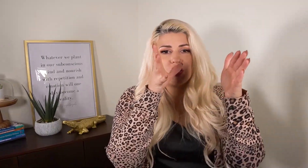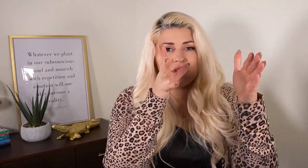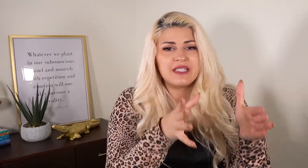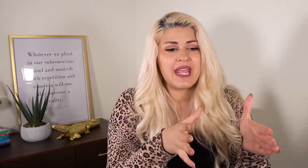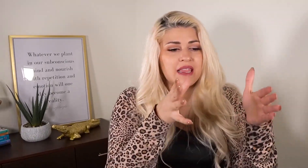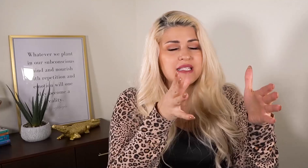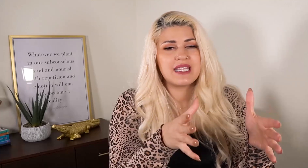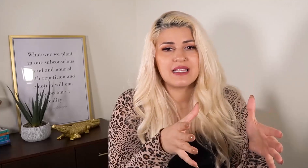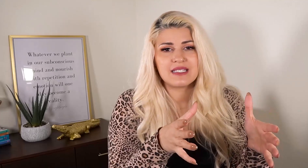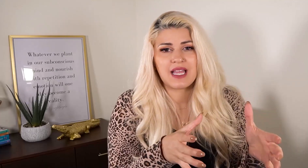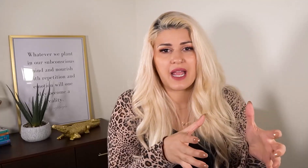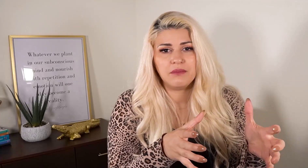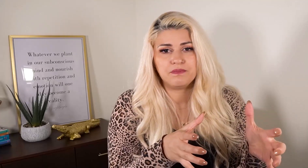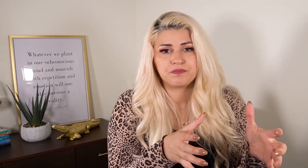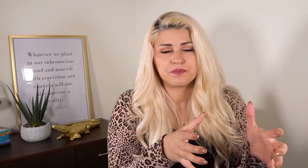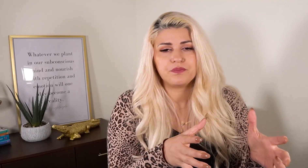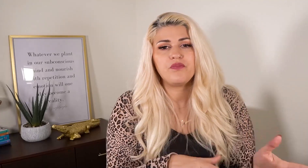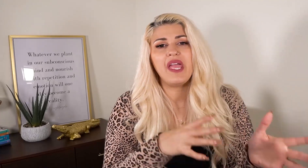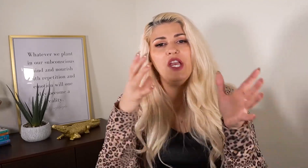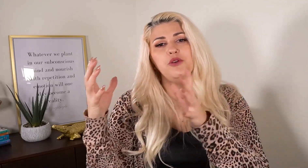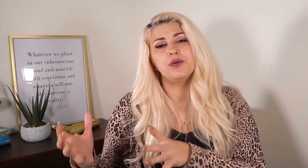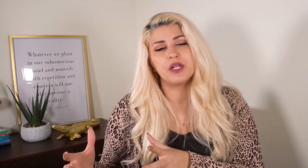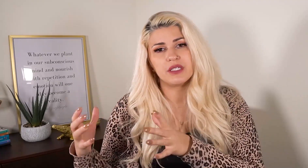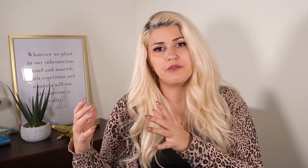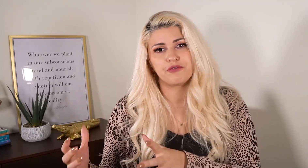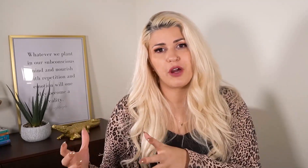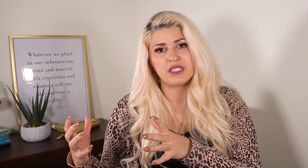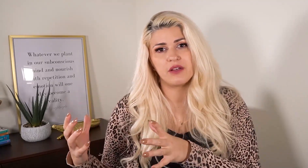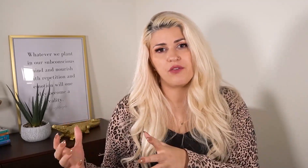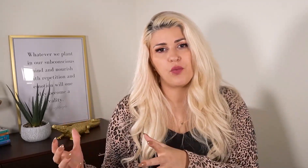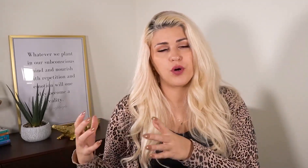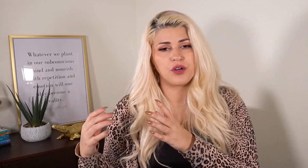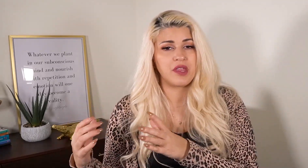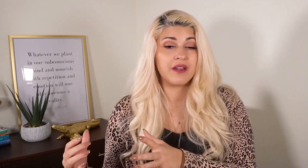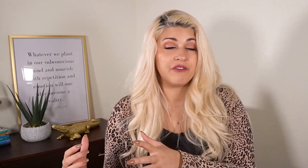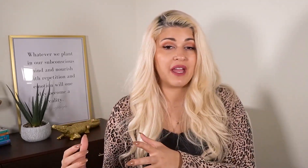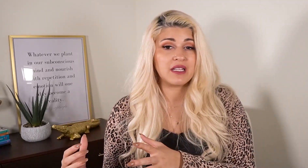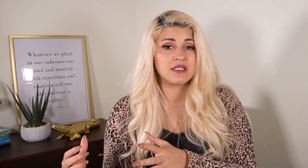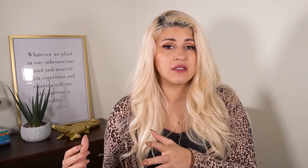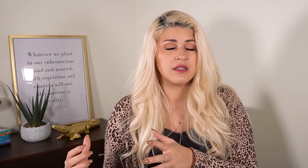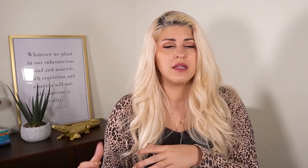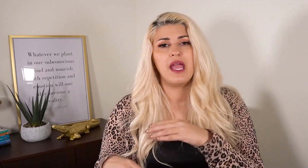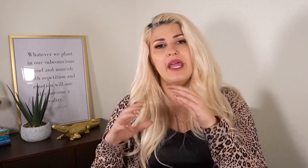So you would take the tense sign and you'd put it in front of the word that it affects,